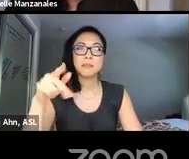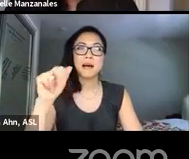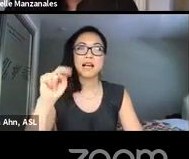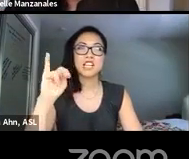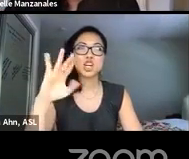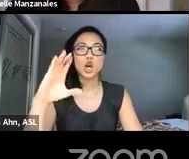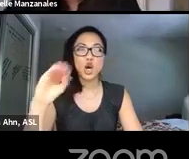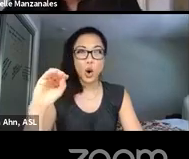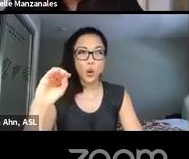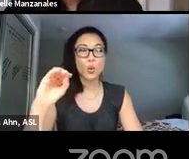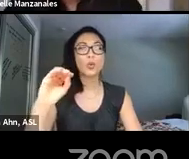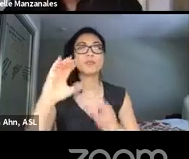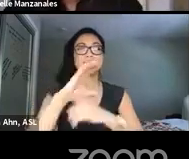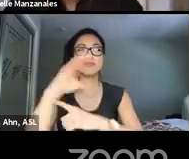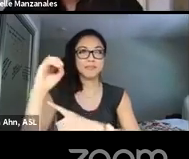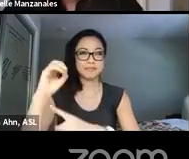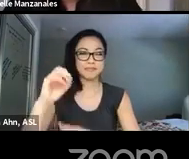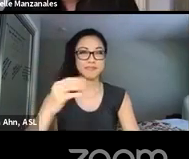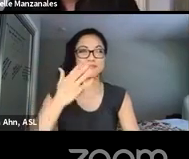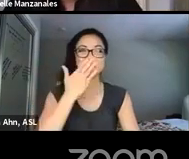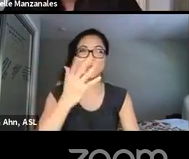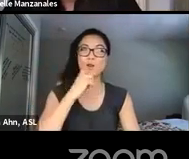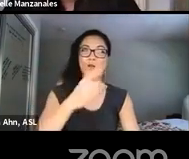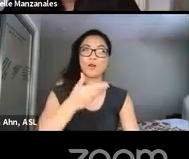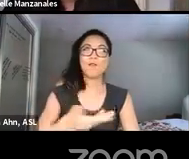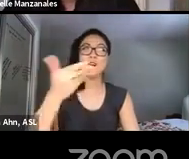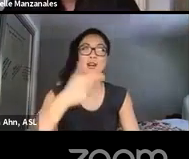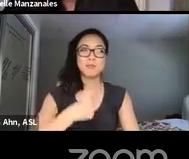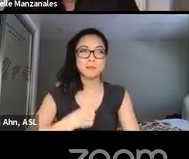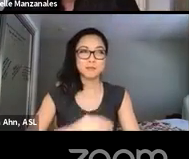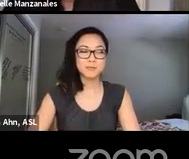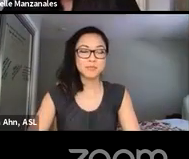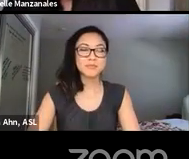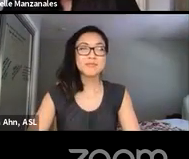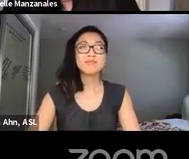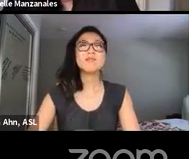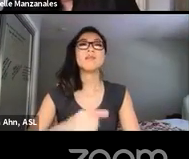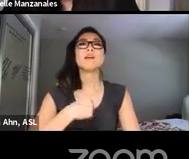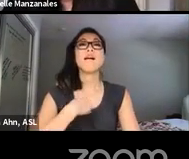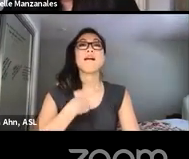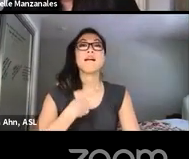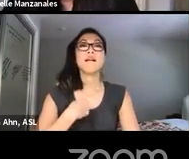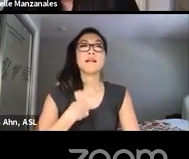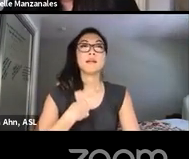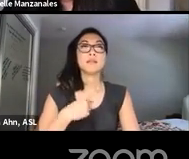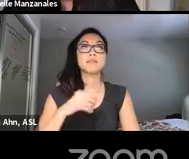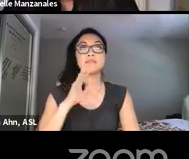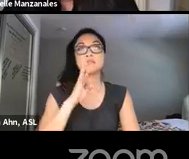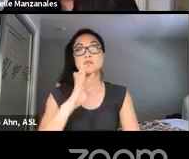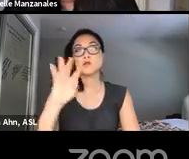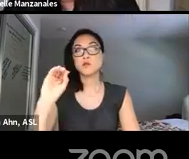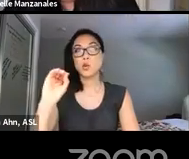me is a picture on the wall that is embroidered and a light, light lavender wall and I look